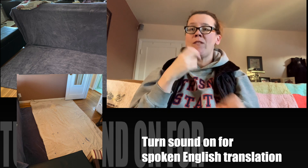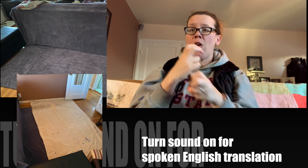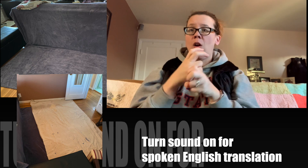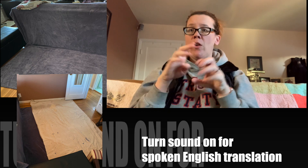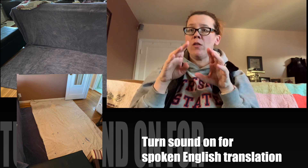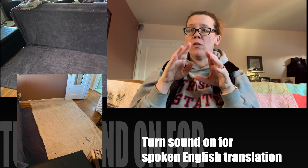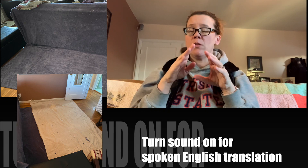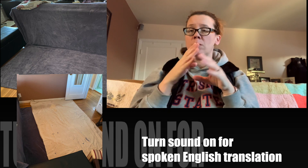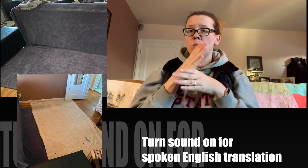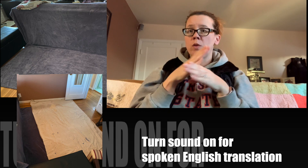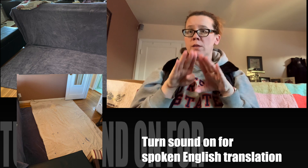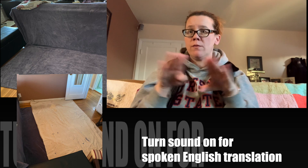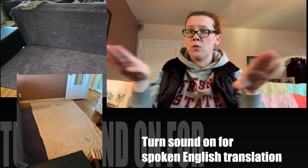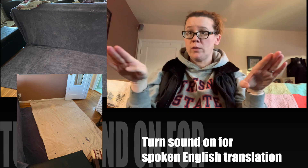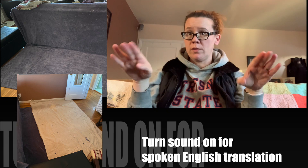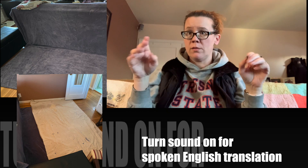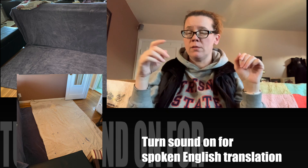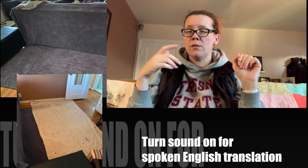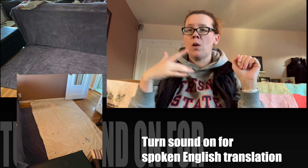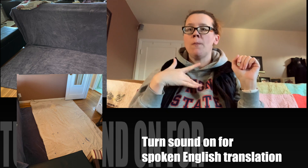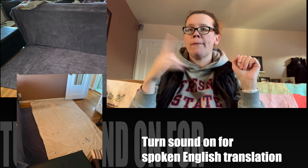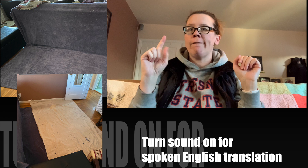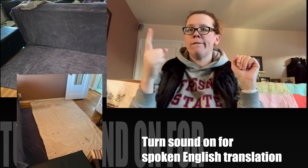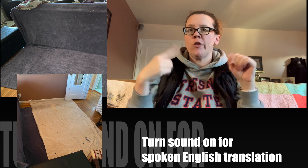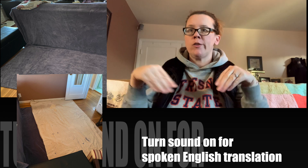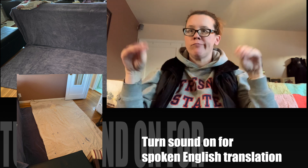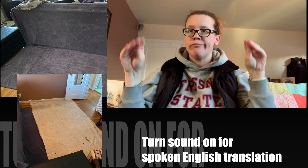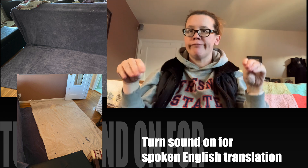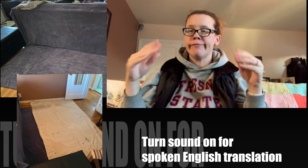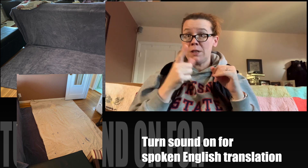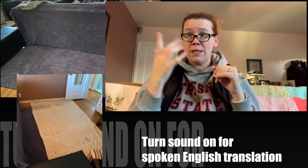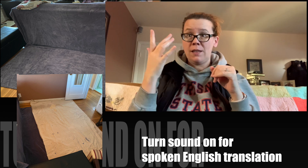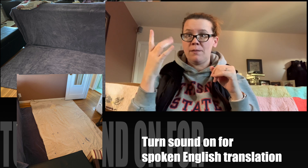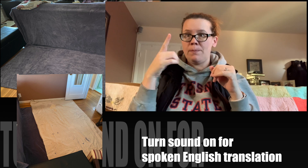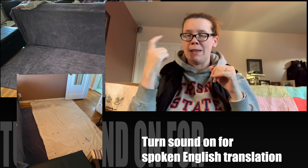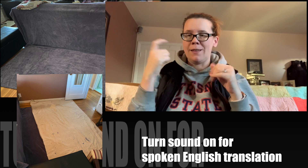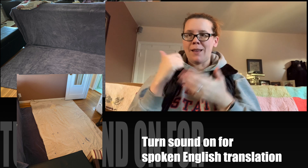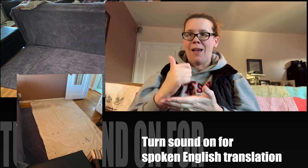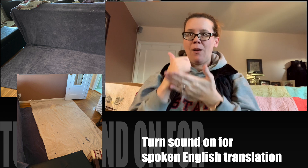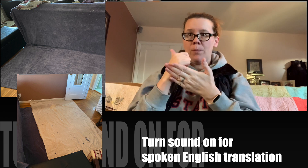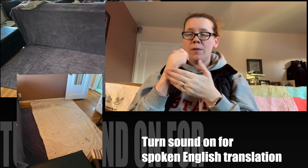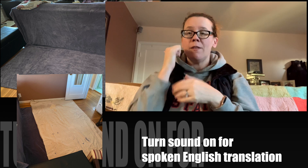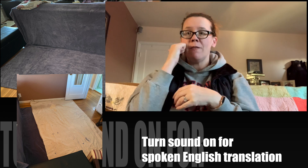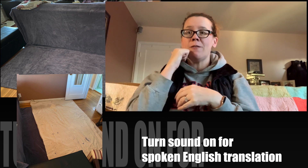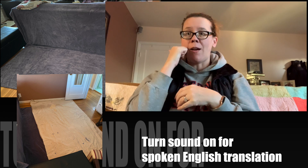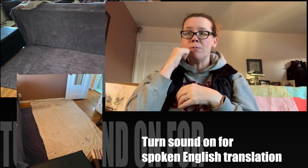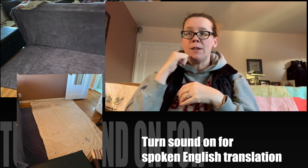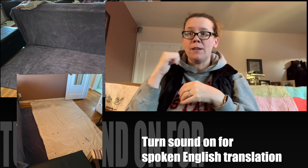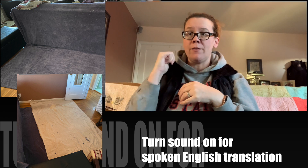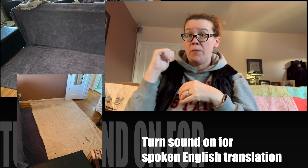I'm going to explain how to sandwich your quilt. I have hardwood floors, so first of all I put down